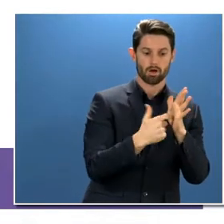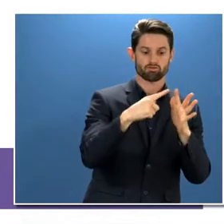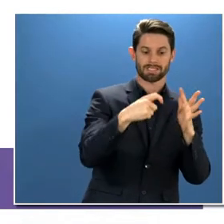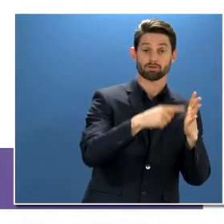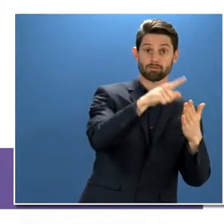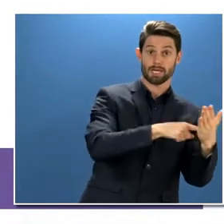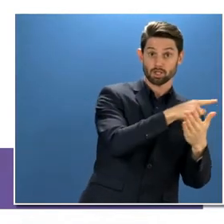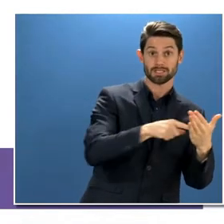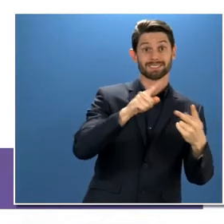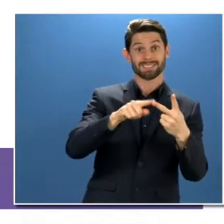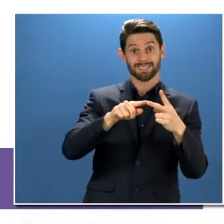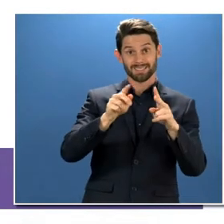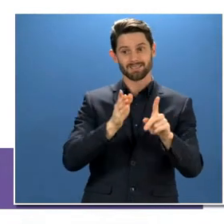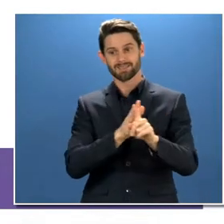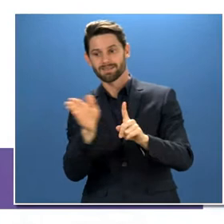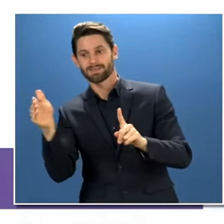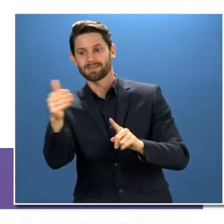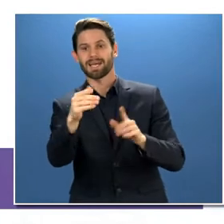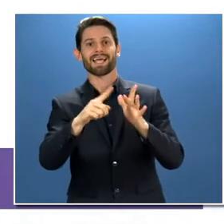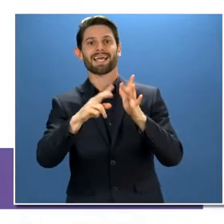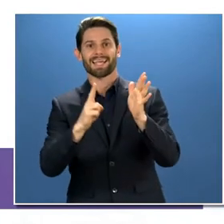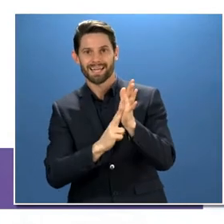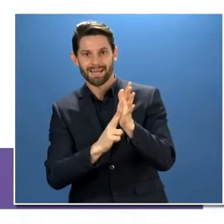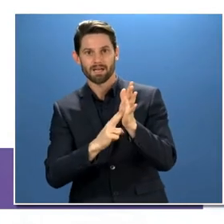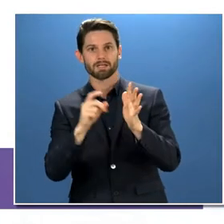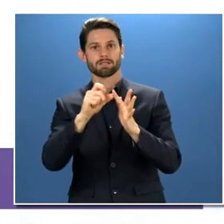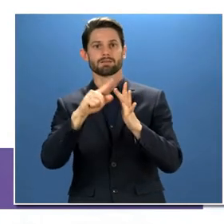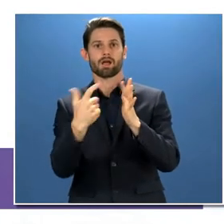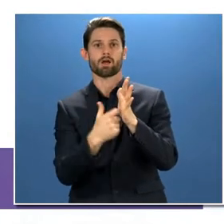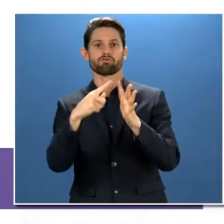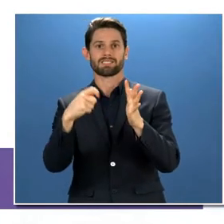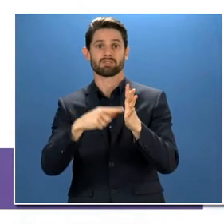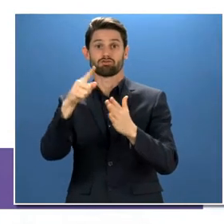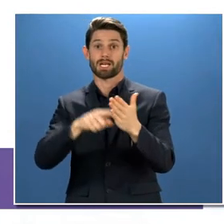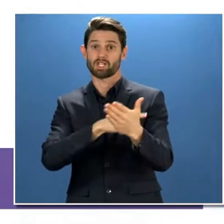"indirect discrimination". This is a very complex area in terms of the legal things, so